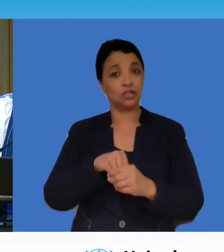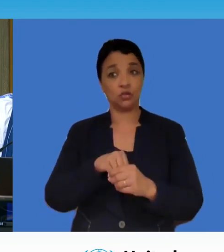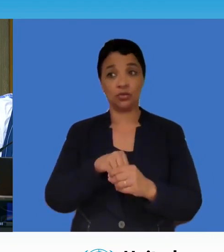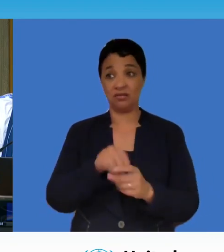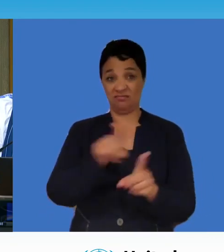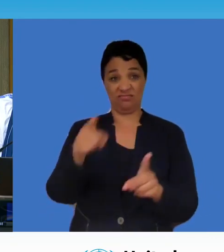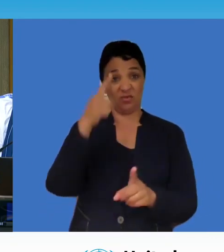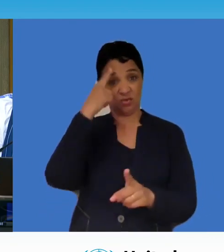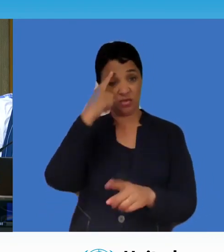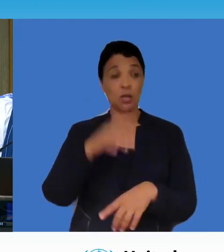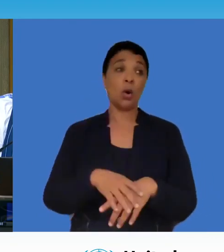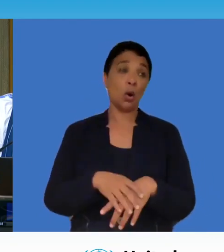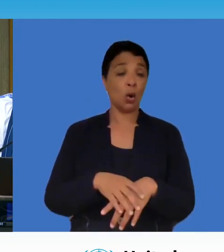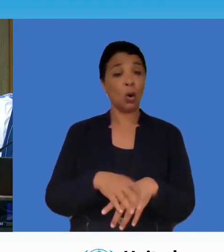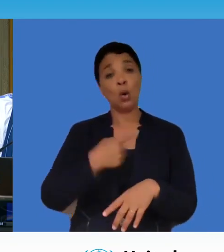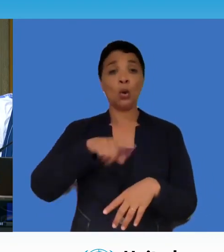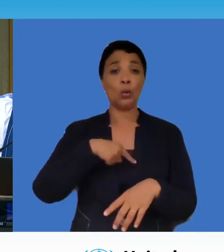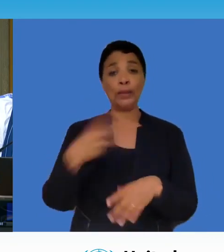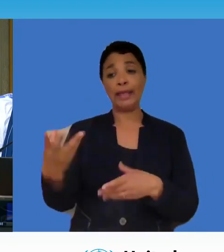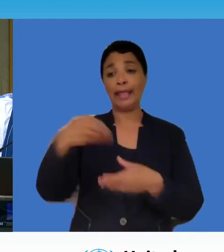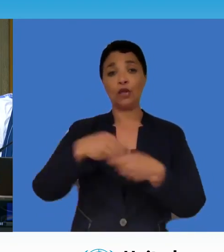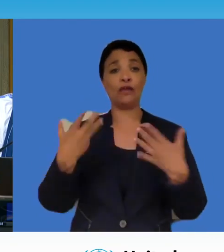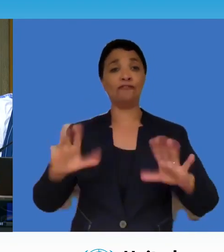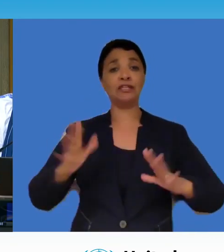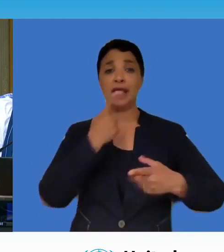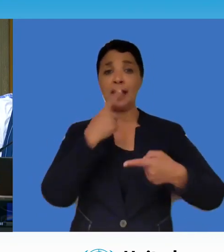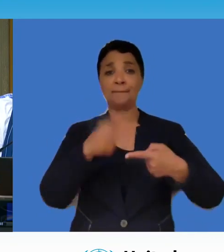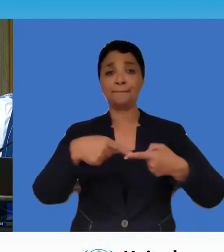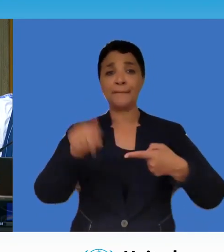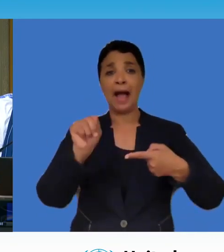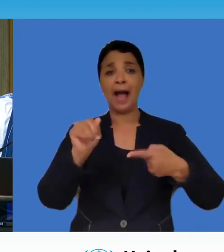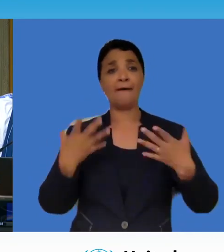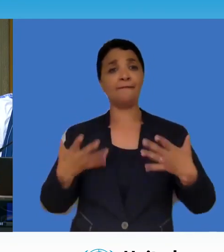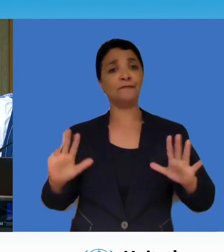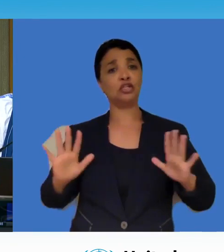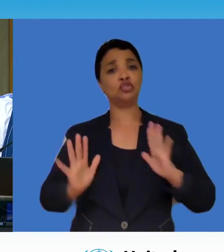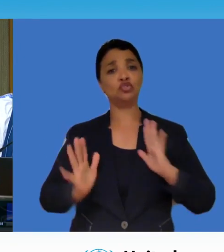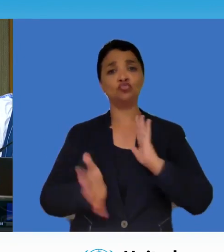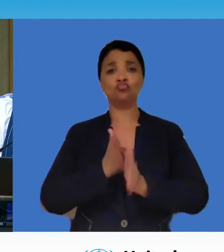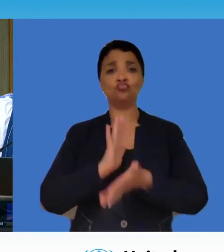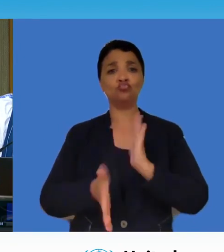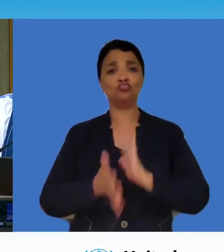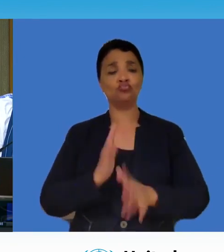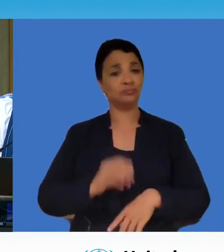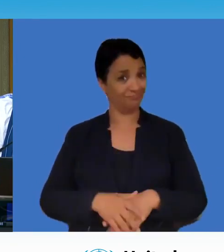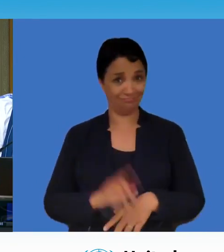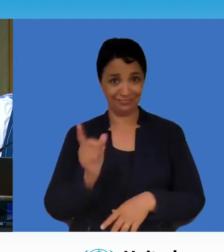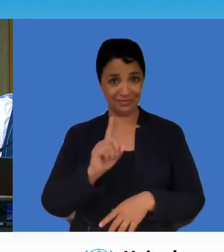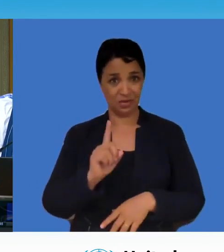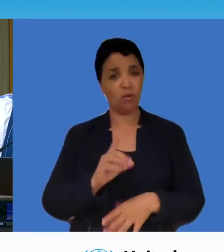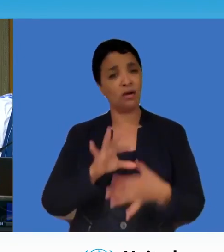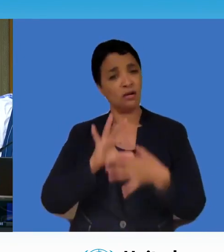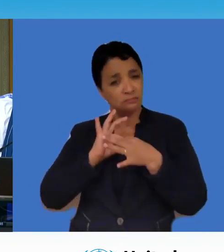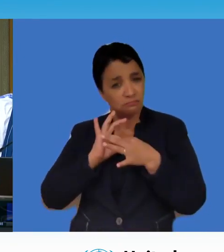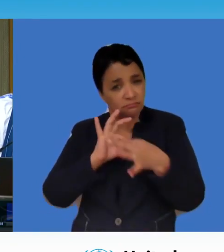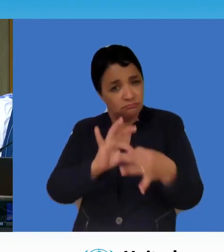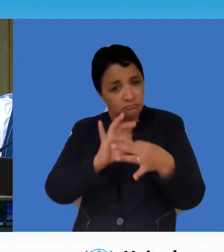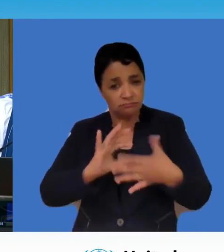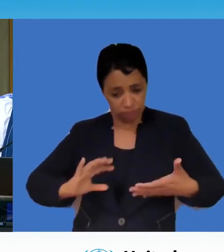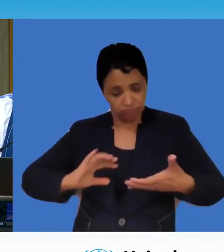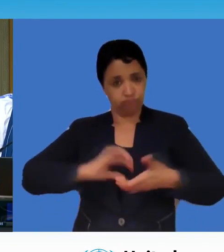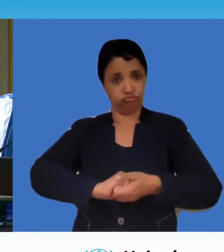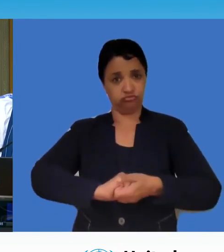is not uh it's not a a a Crossing I doting or just a check box ticking exercise please work with us